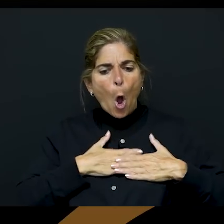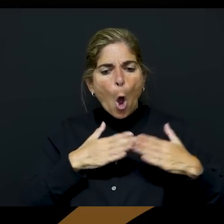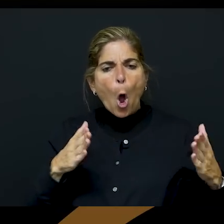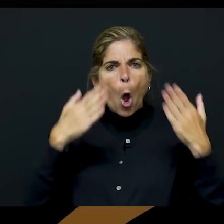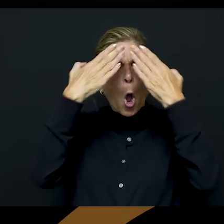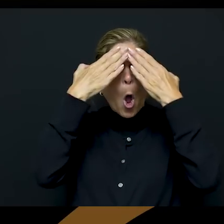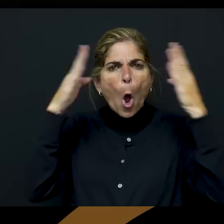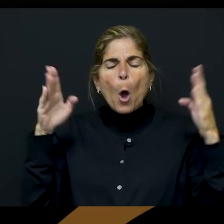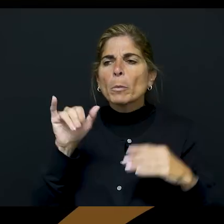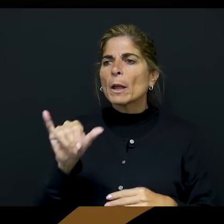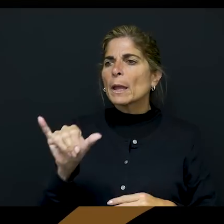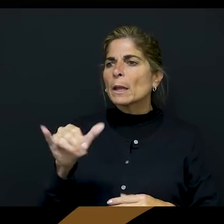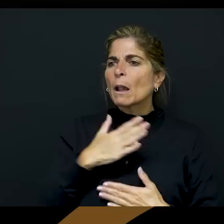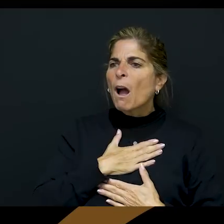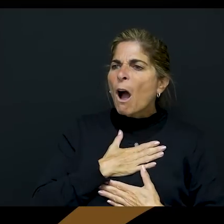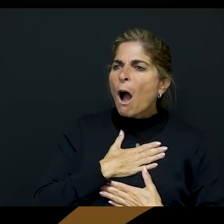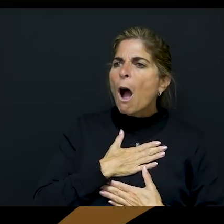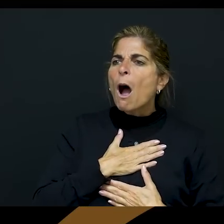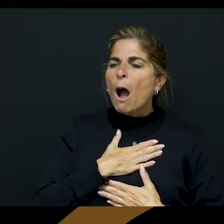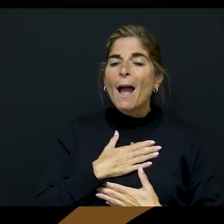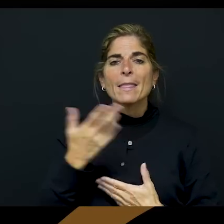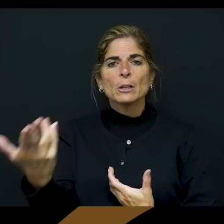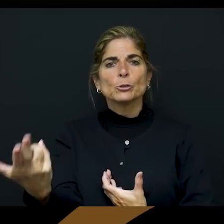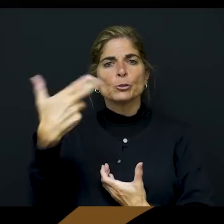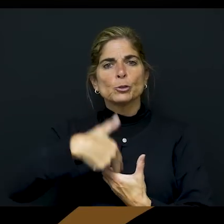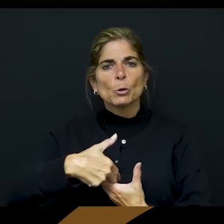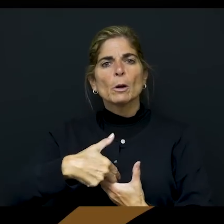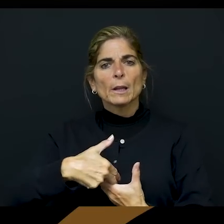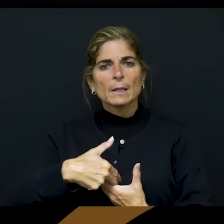And these people were so united in greeting me with openness, empathy